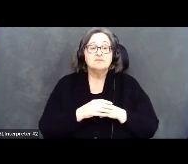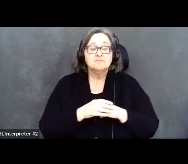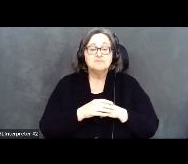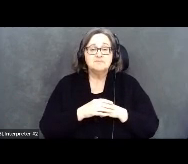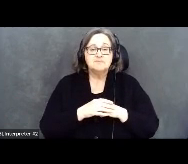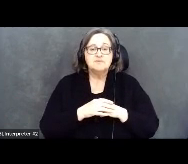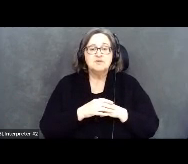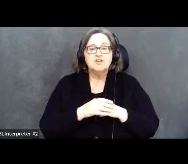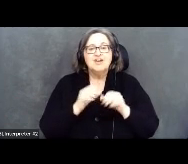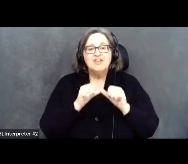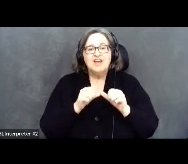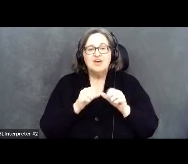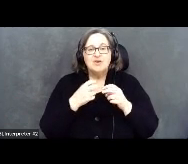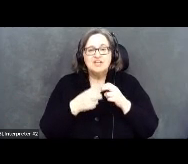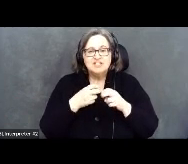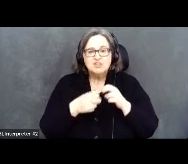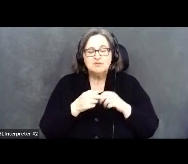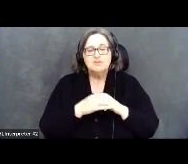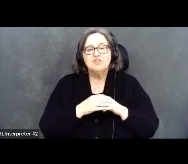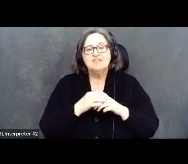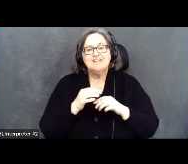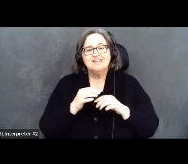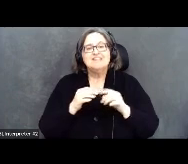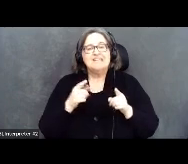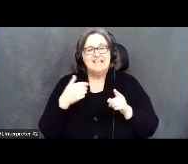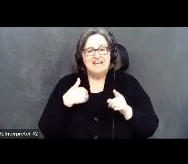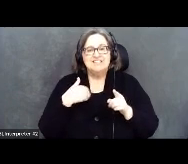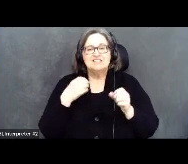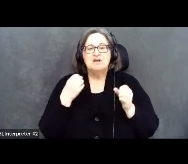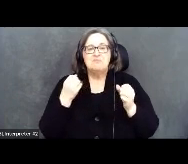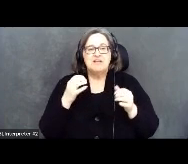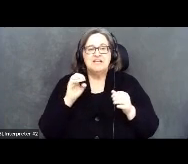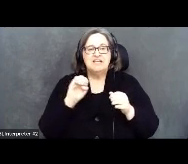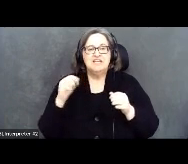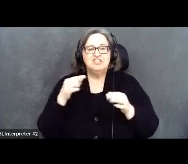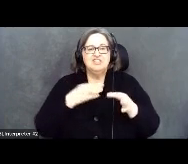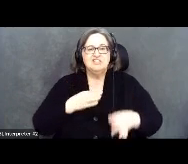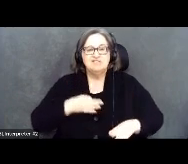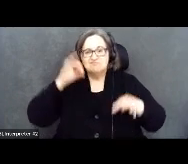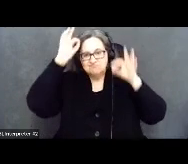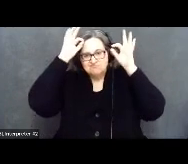The ongoing issues, he has a lot of EEGs. He has headaches a lot. He points to the front of his